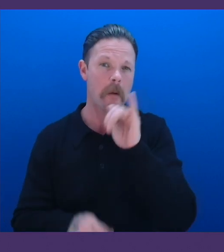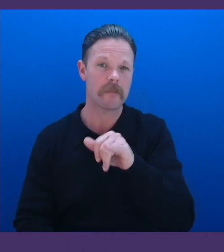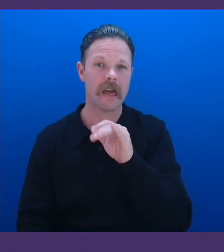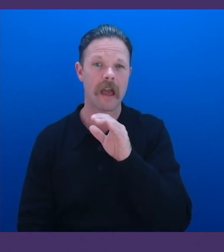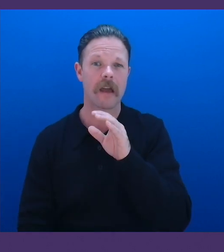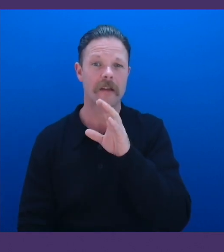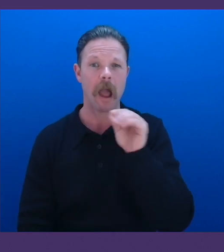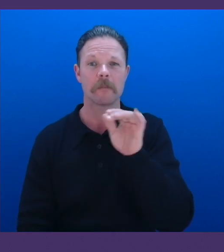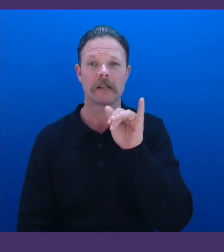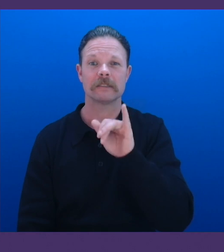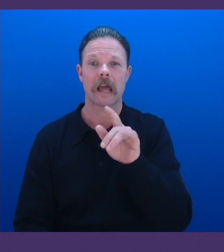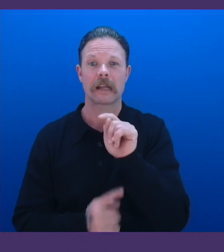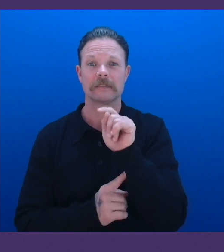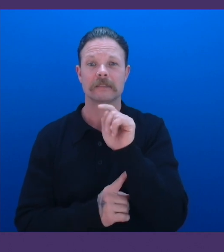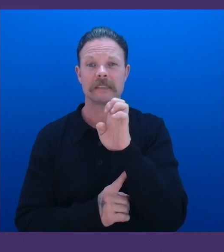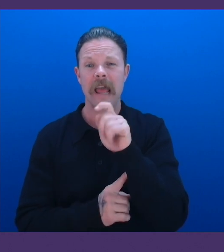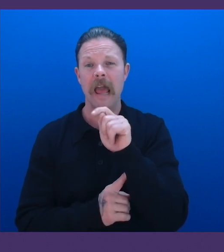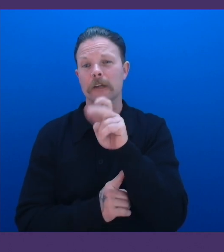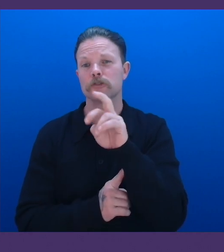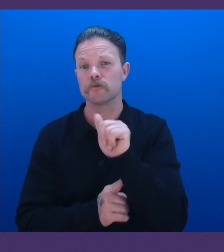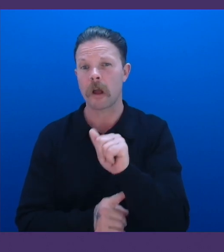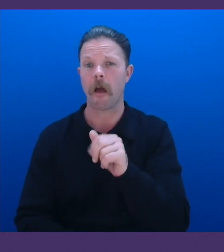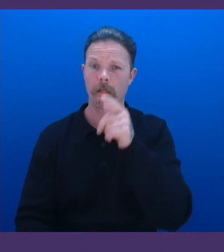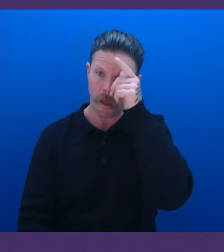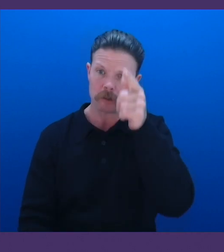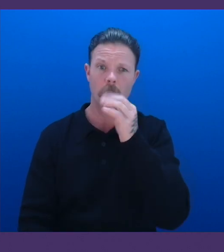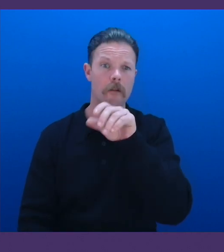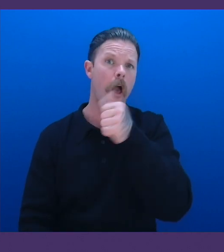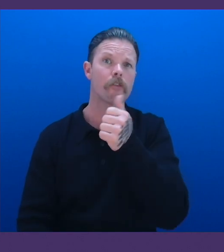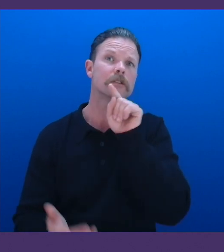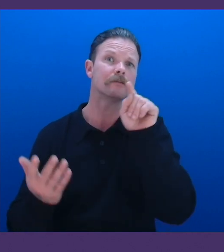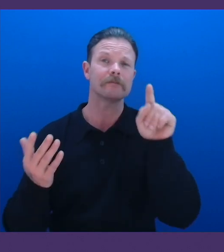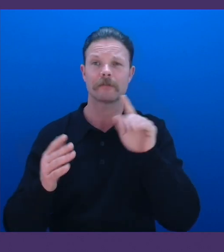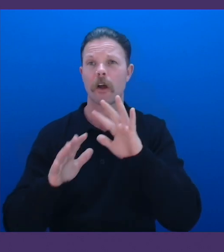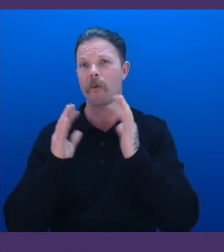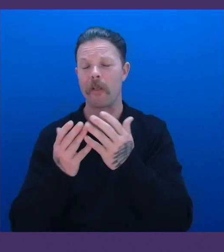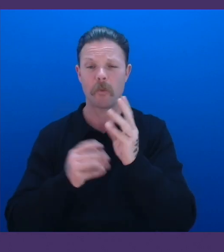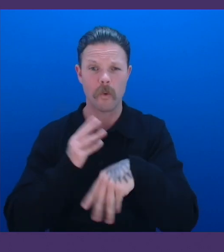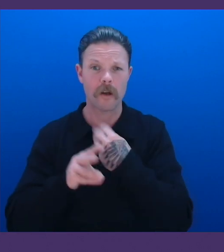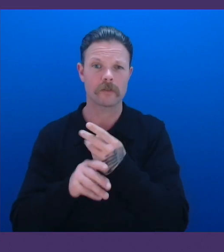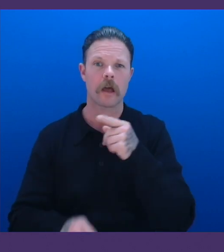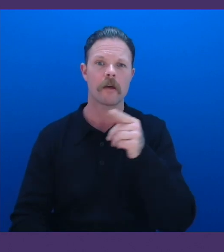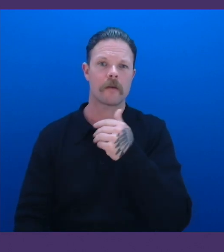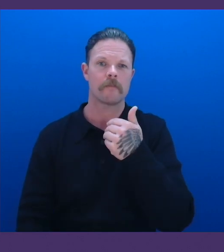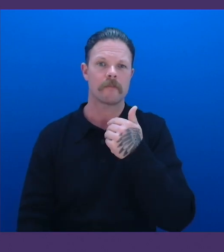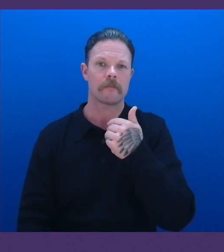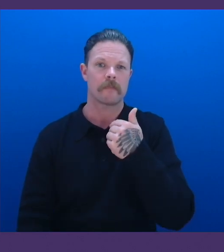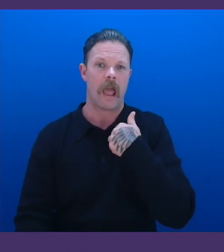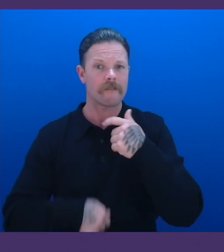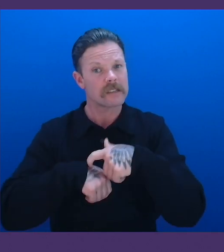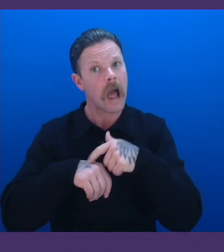around the world, have got time and bandwidth now to assist them to figure out what they need to do in the next four months.